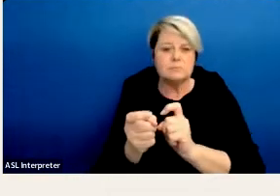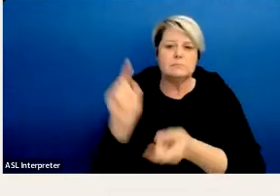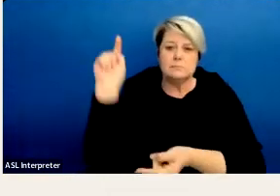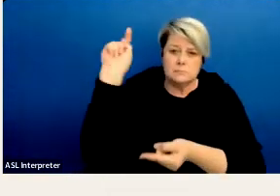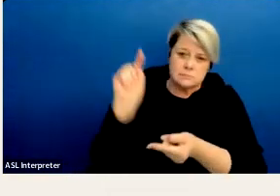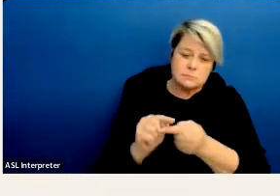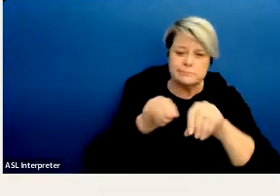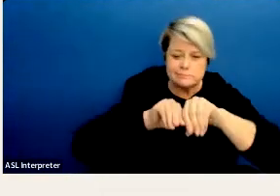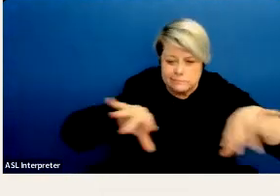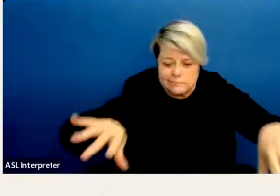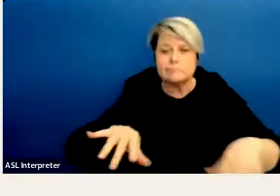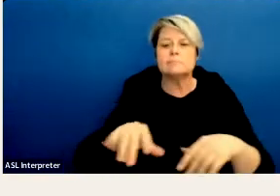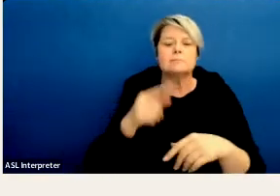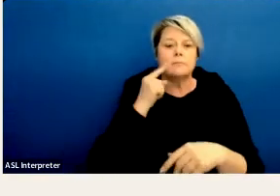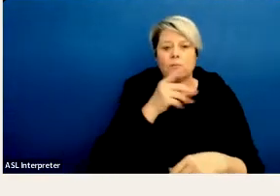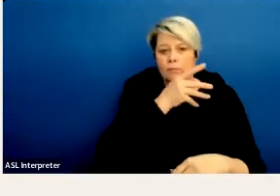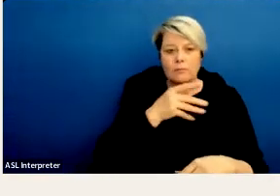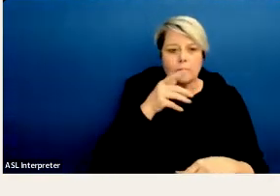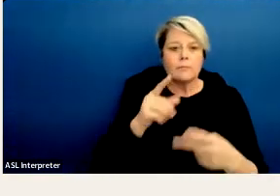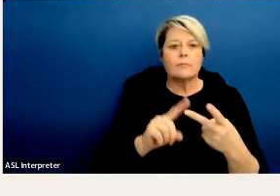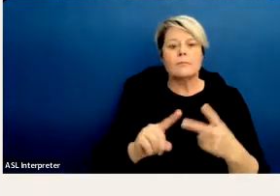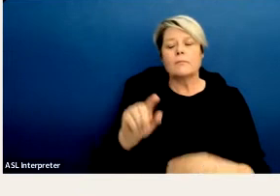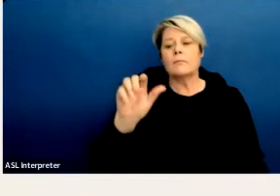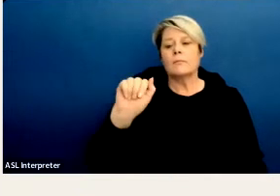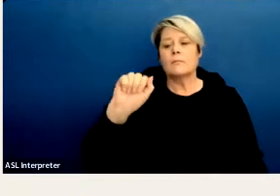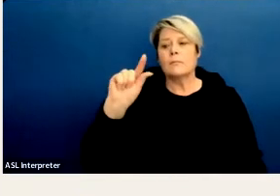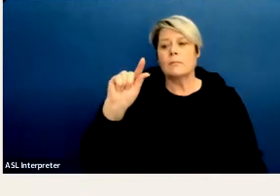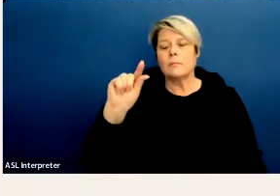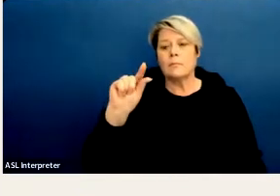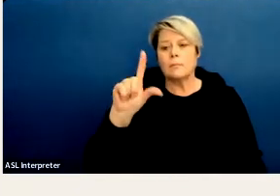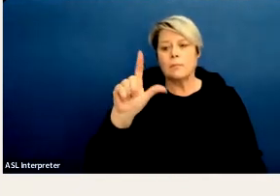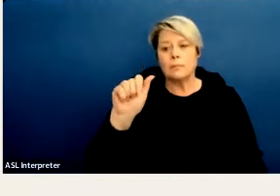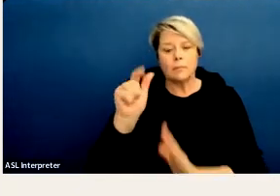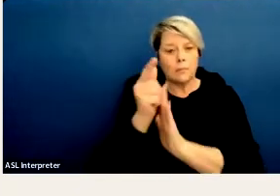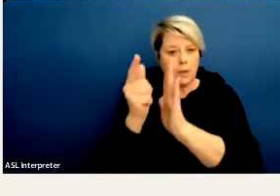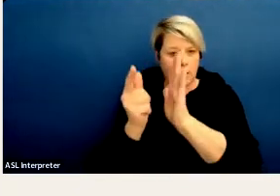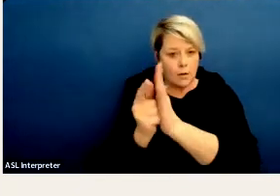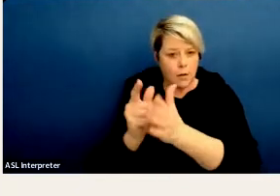species that is NISIC, and systems in place to help